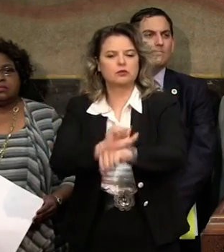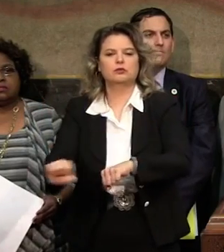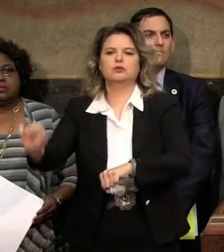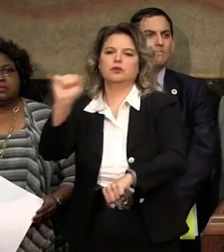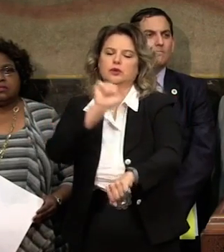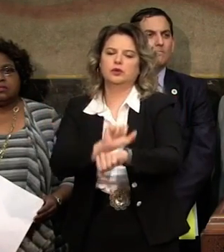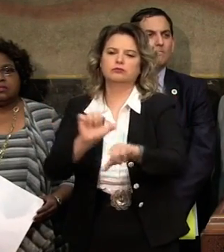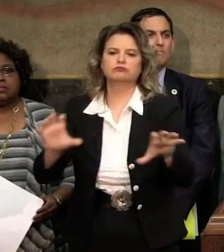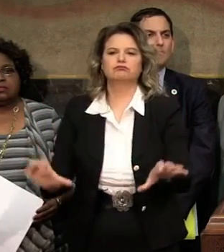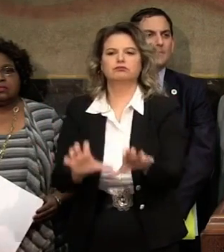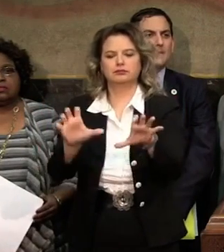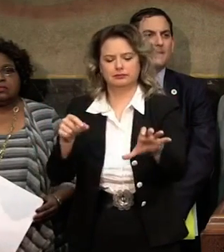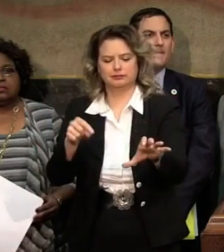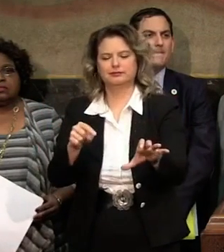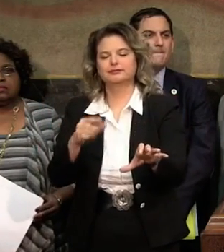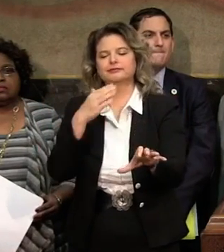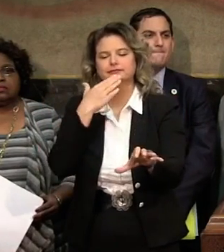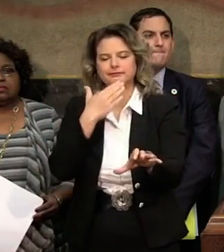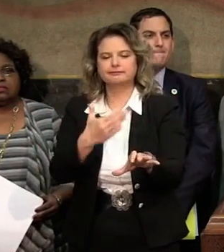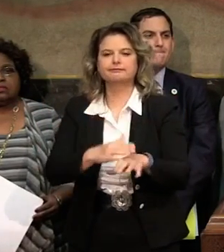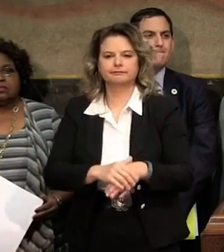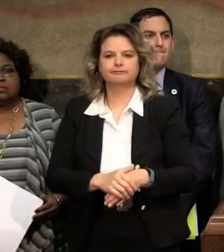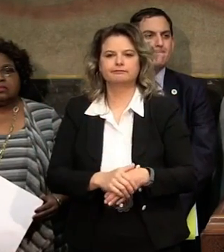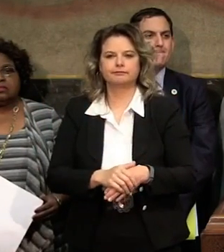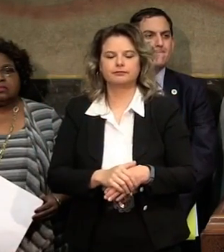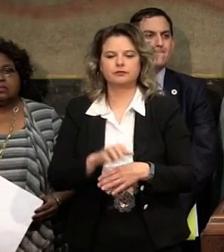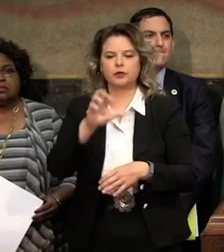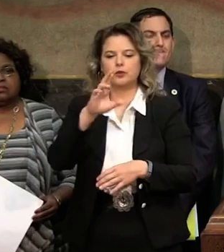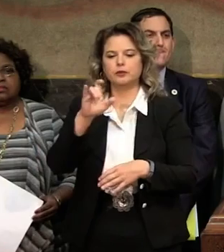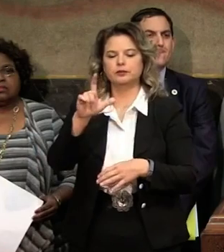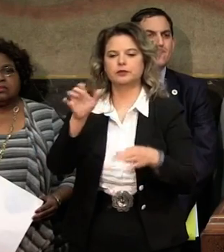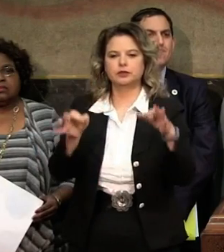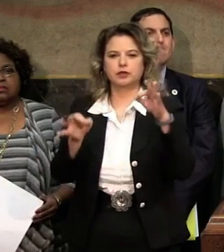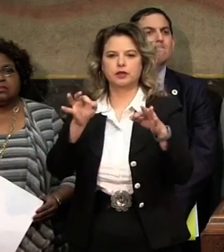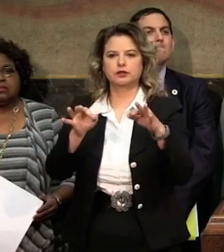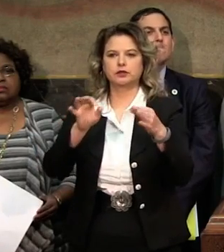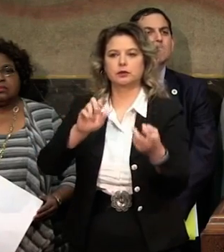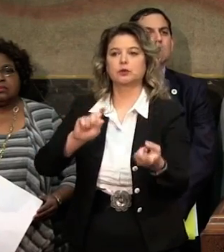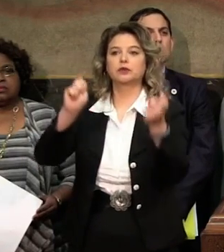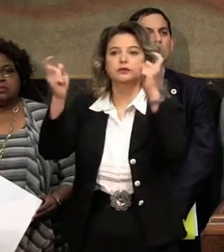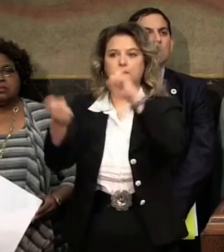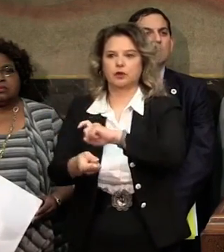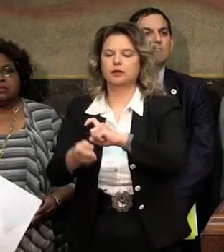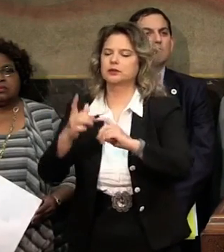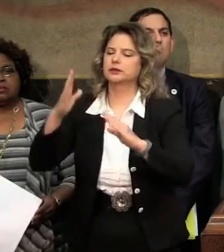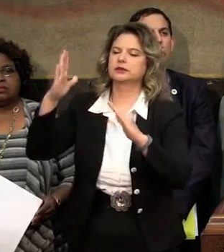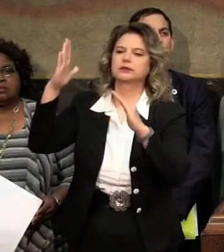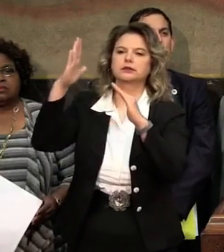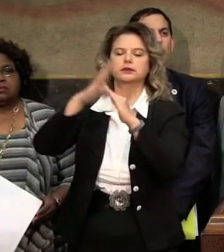good work. Criminal justice reform is a top priority for this legislative